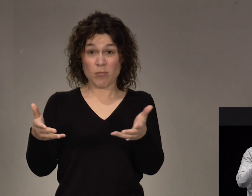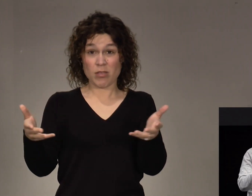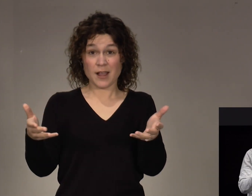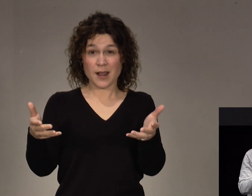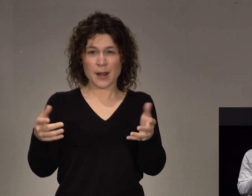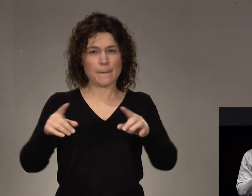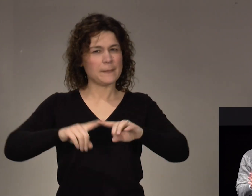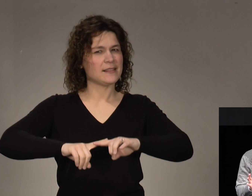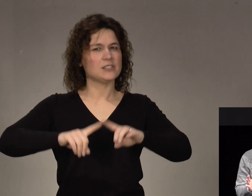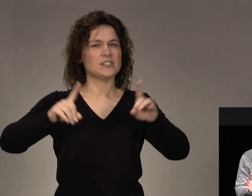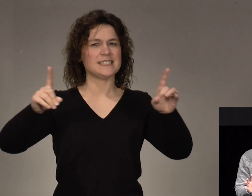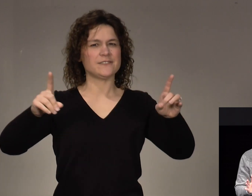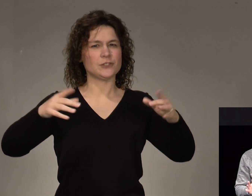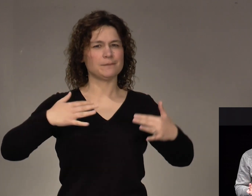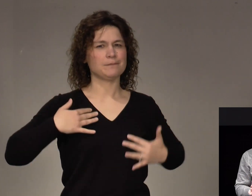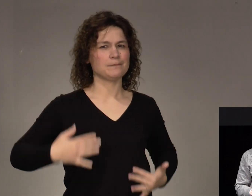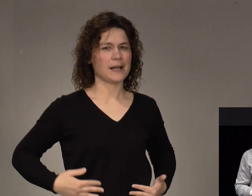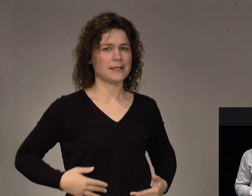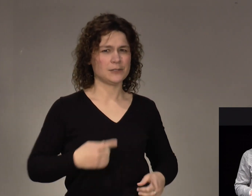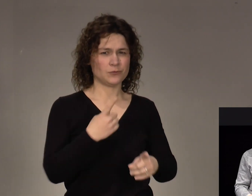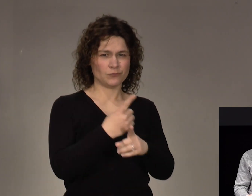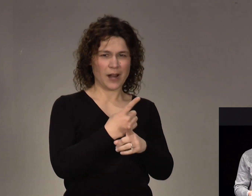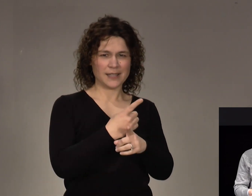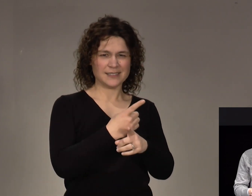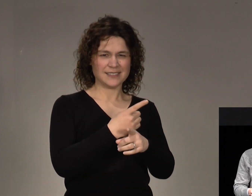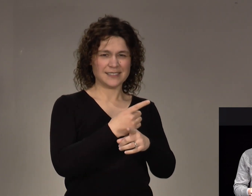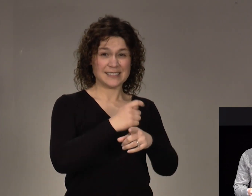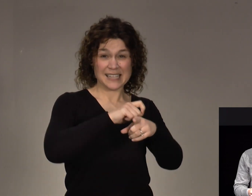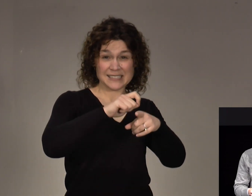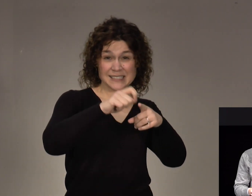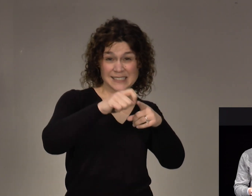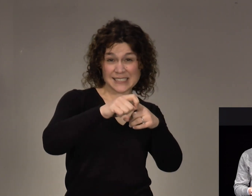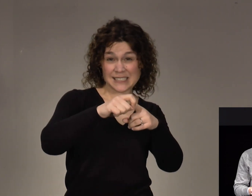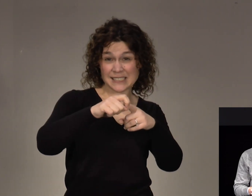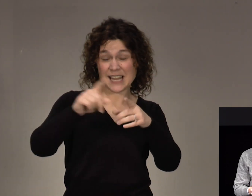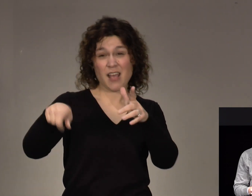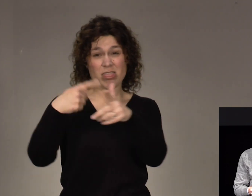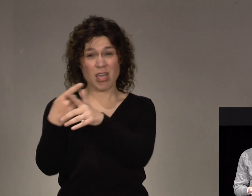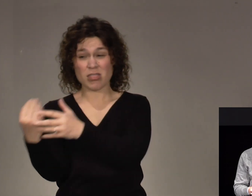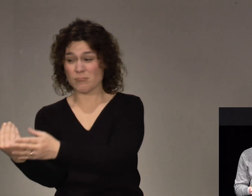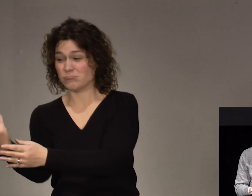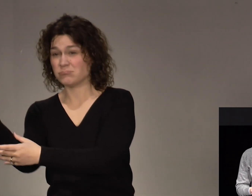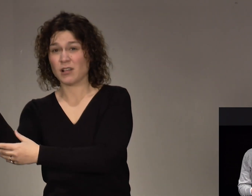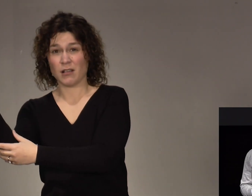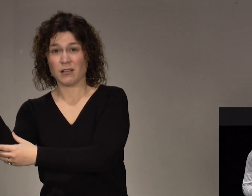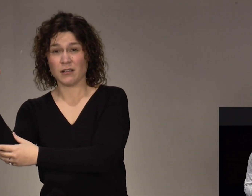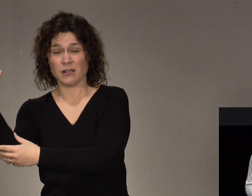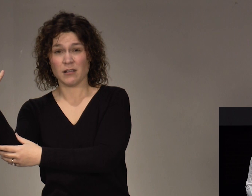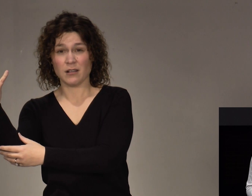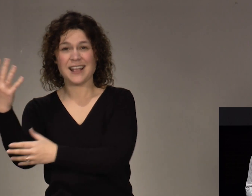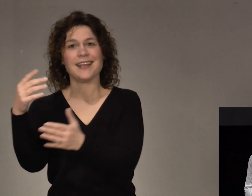they're two different "bodies"; just different bodies. Verse 36 says: What you